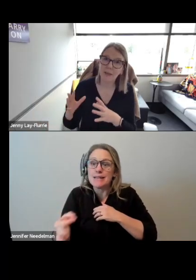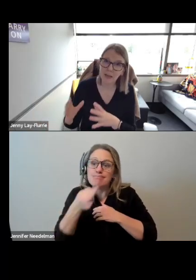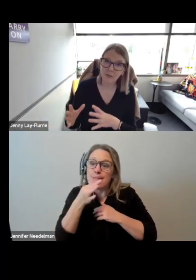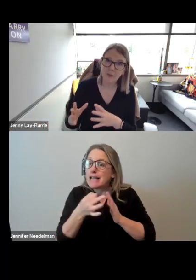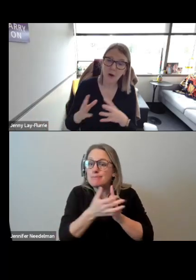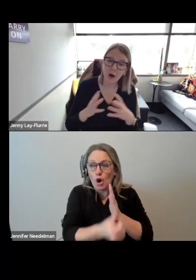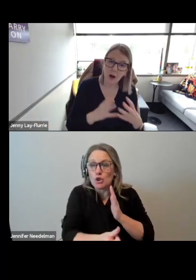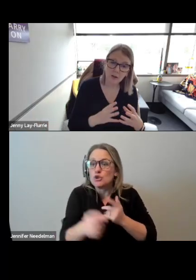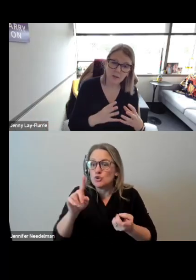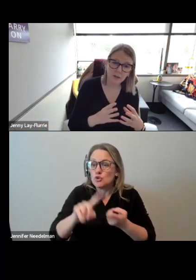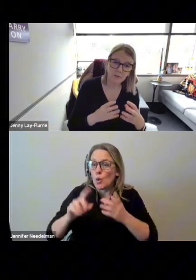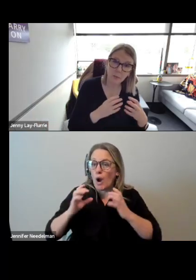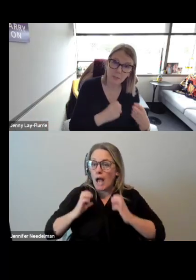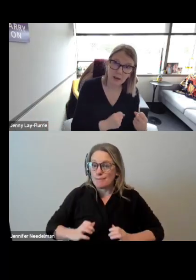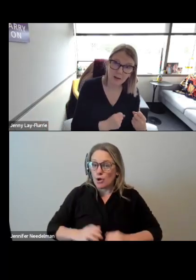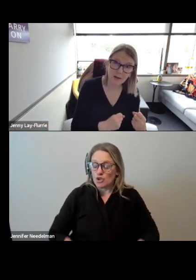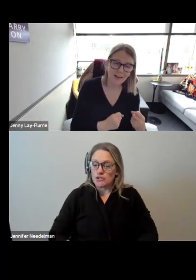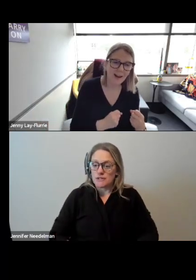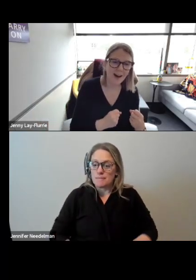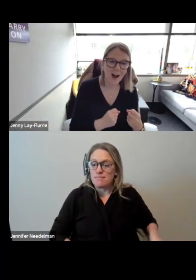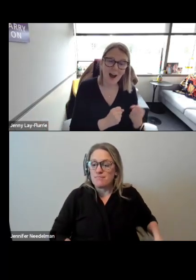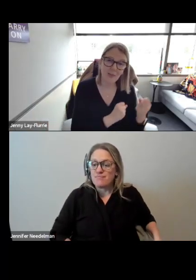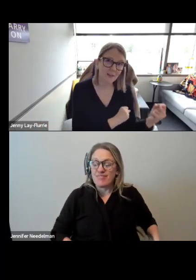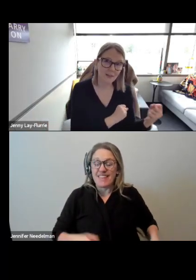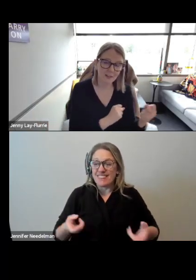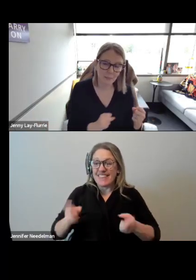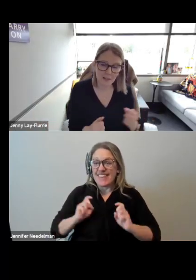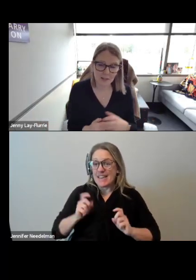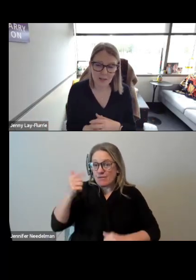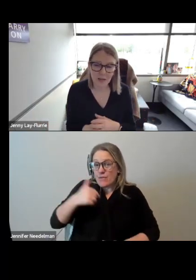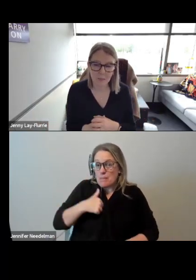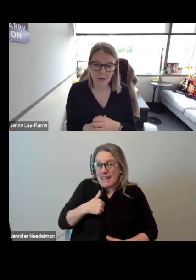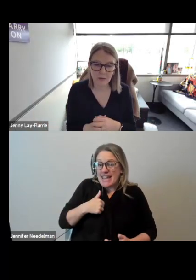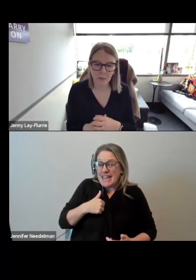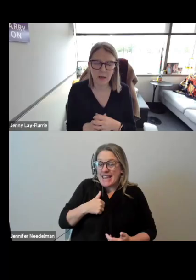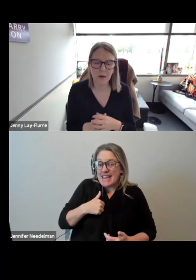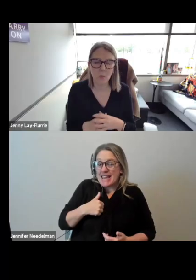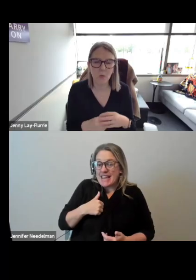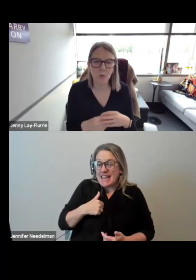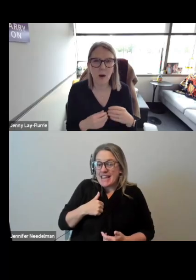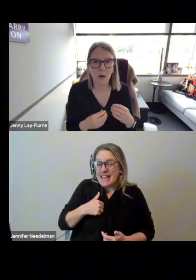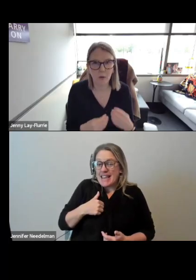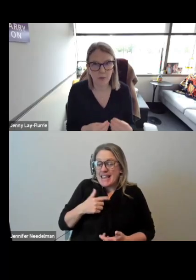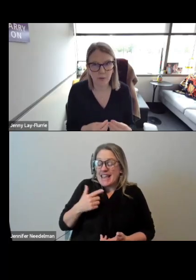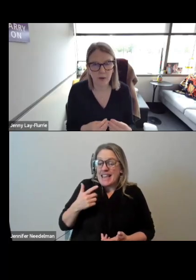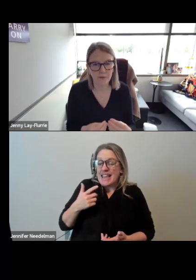But the gift for us and for me and the accessibility team is that we get a wealth